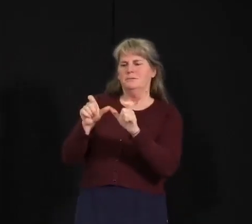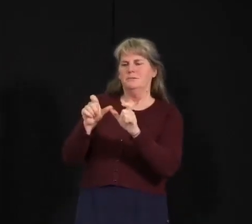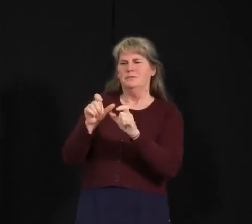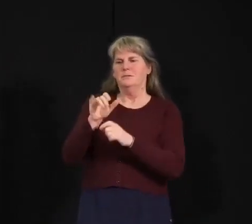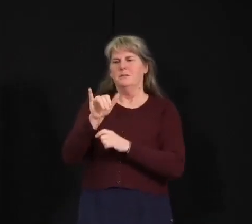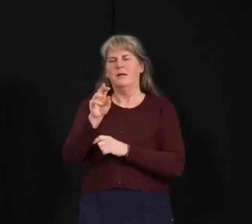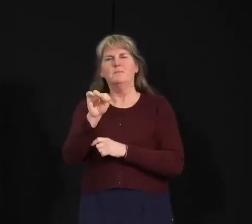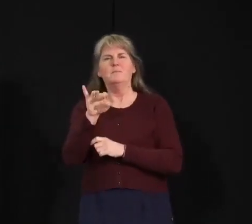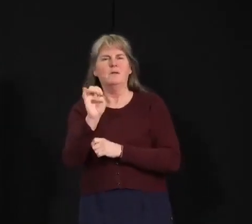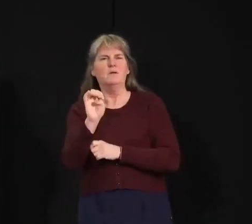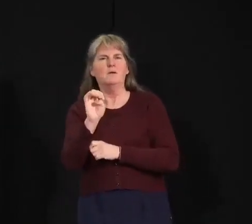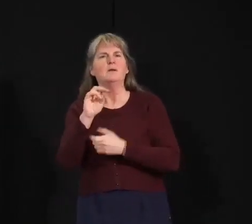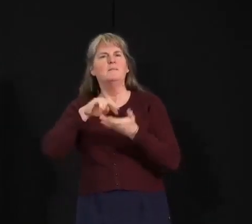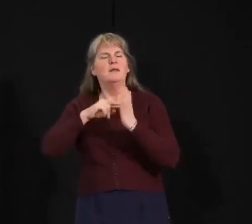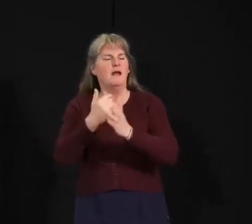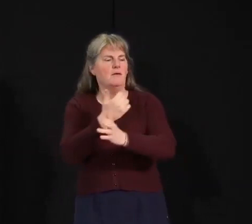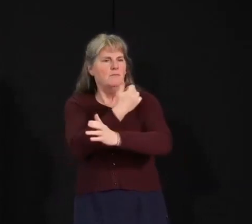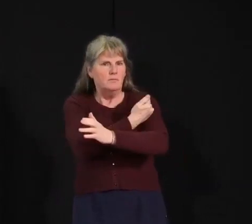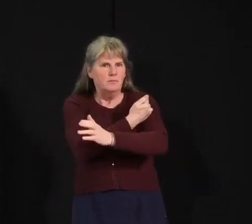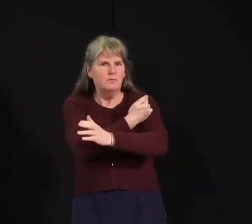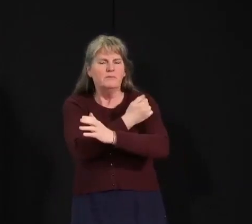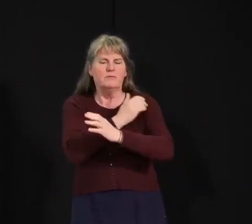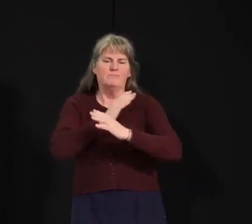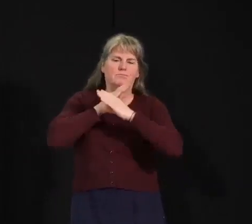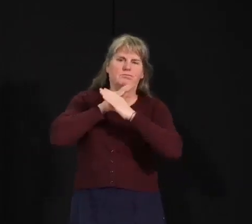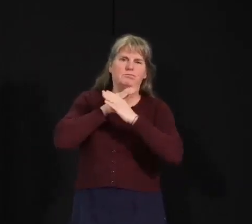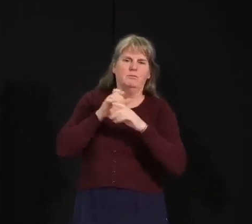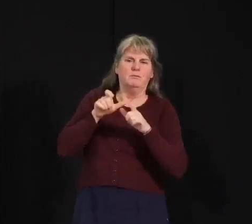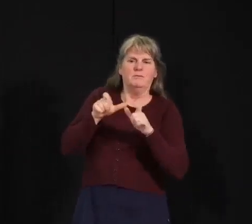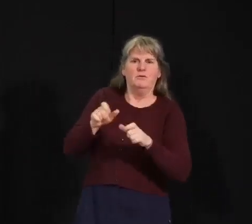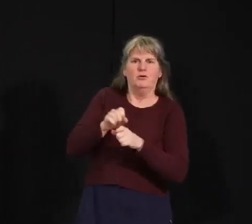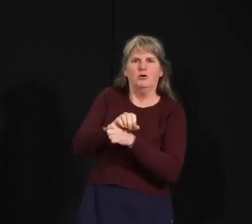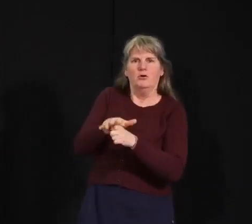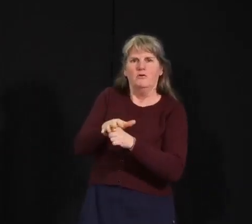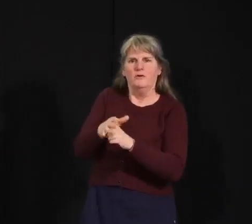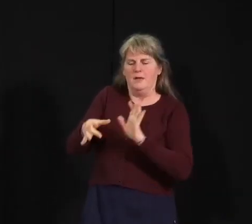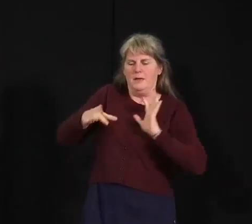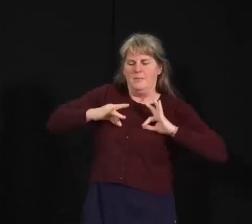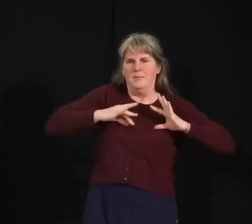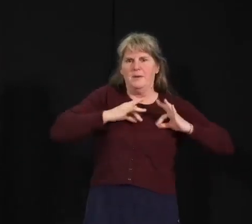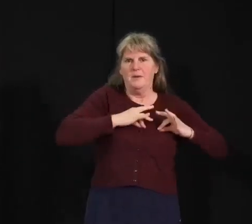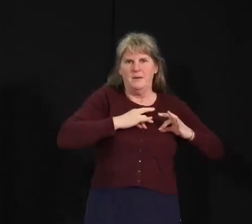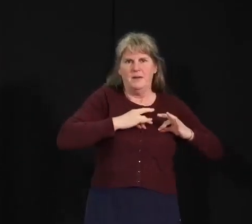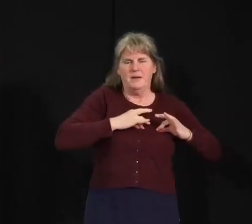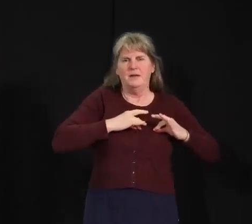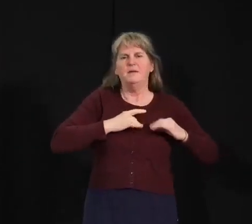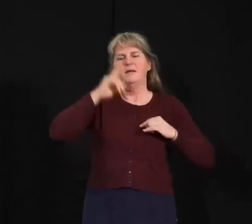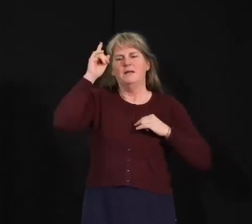normal. There is no getting back to the old normal until we have a